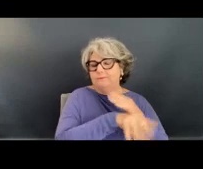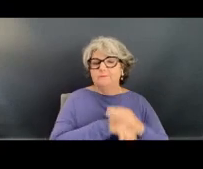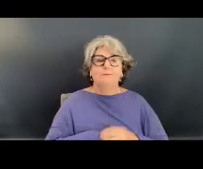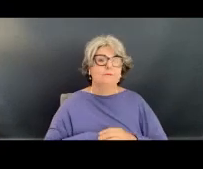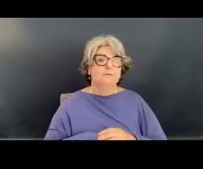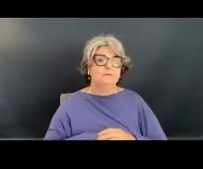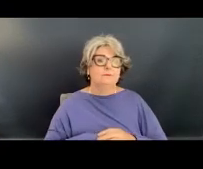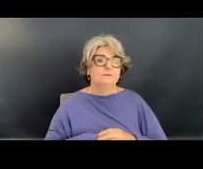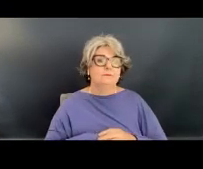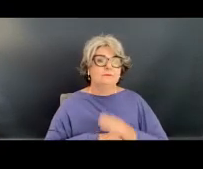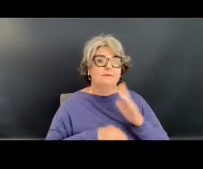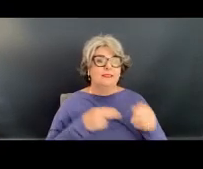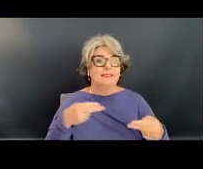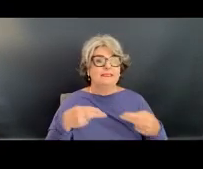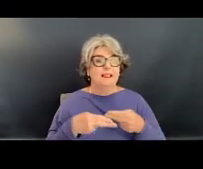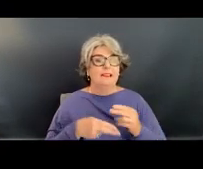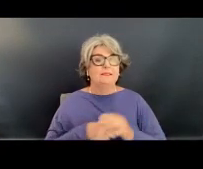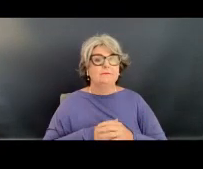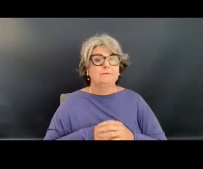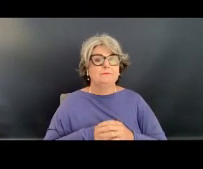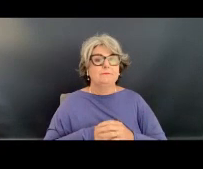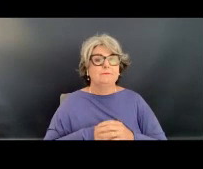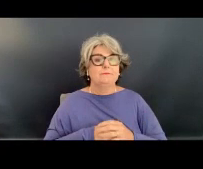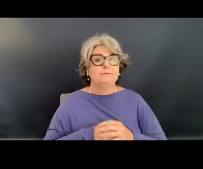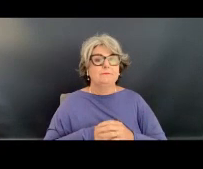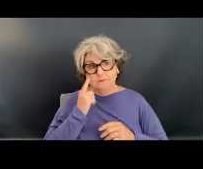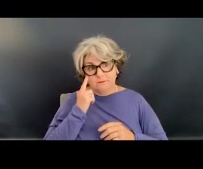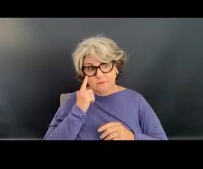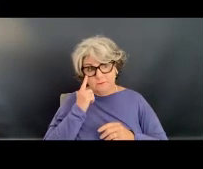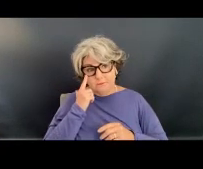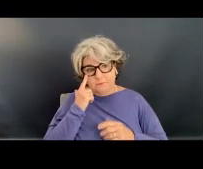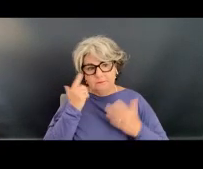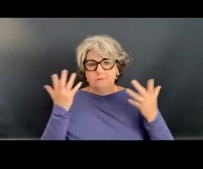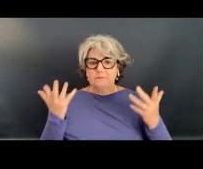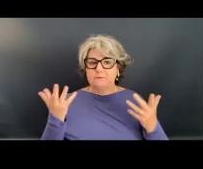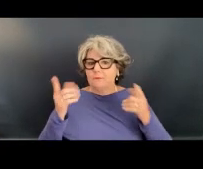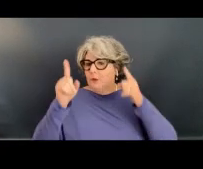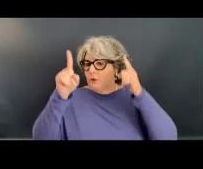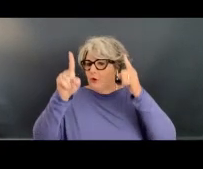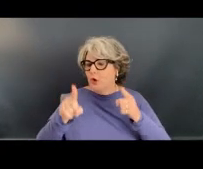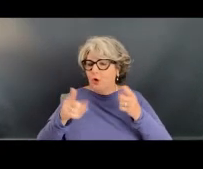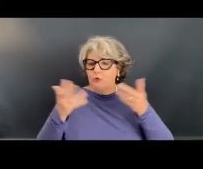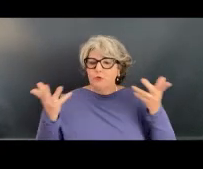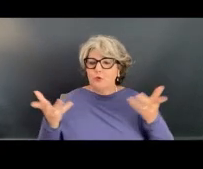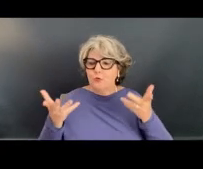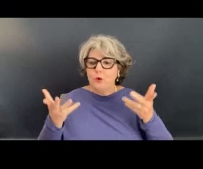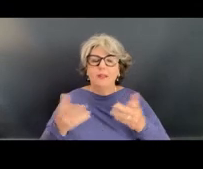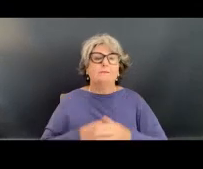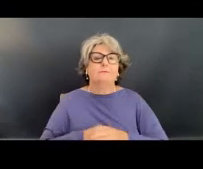Next slide, please. So what are the goals of our Inspiration Academy?